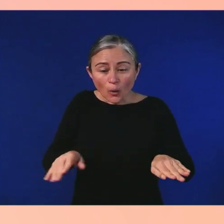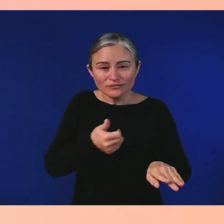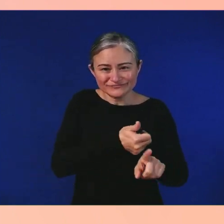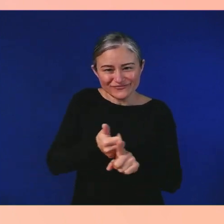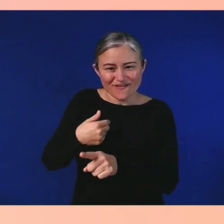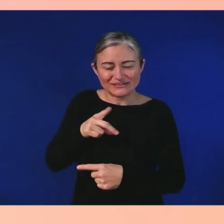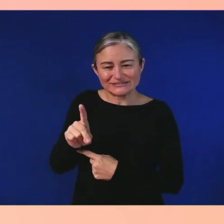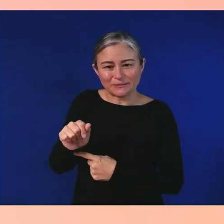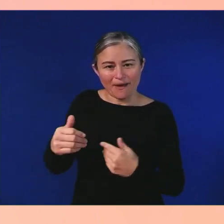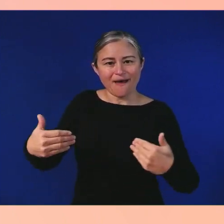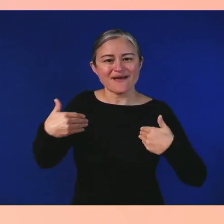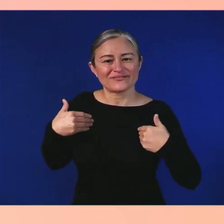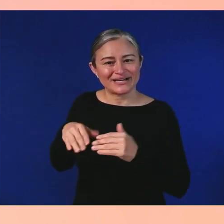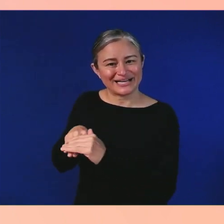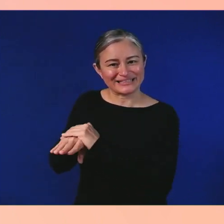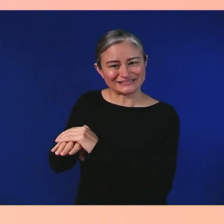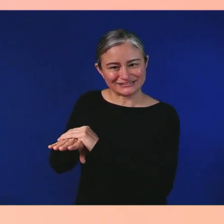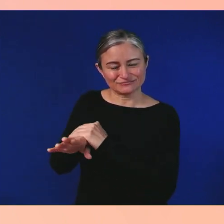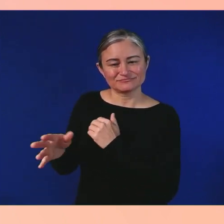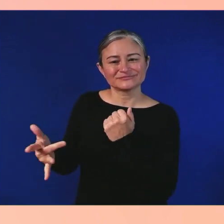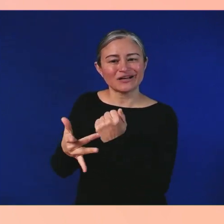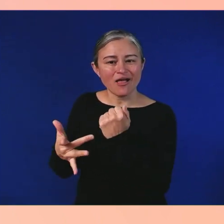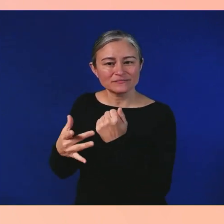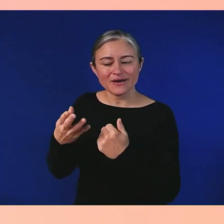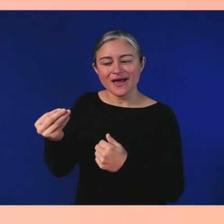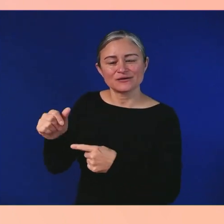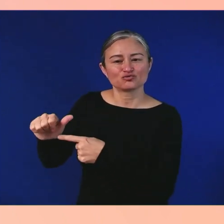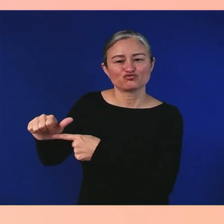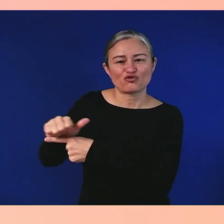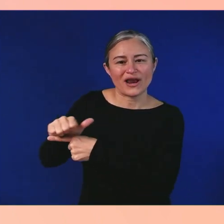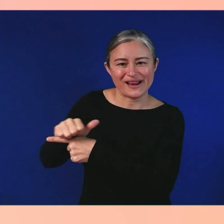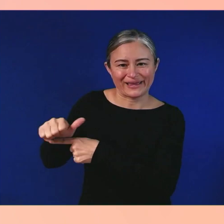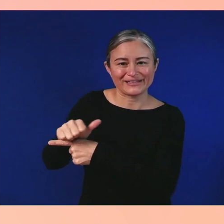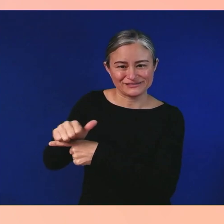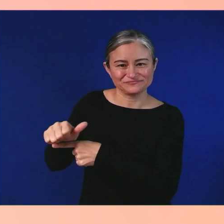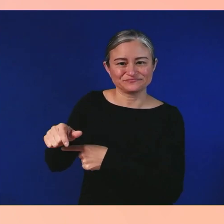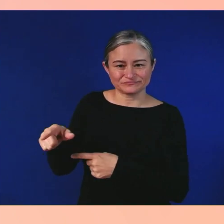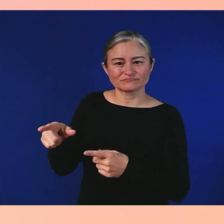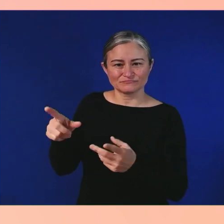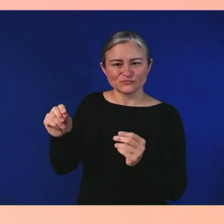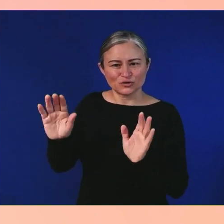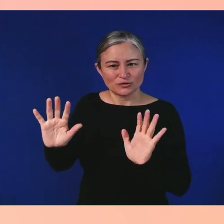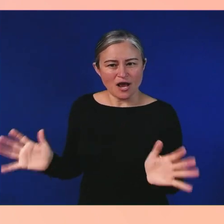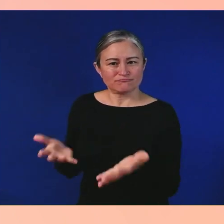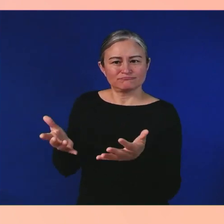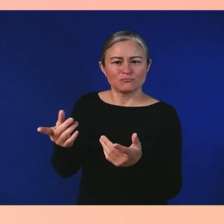This is a simple basic need. We want them to have just a basic most fundamental technology